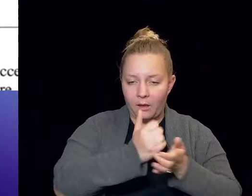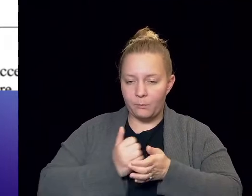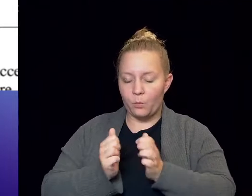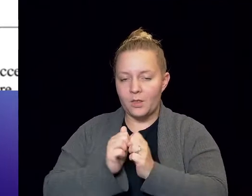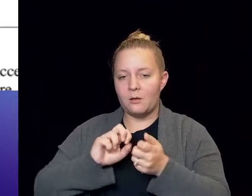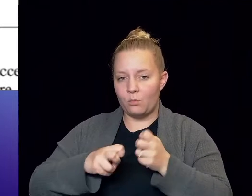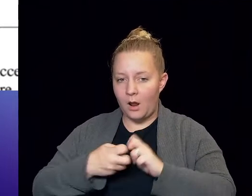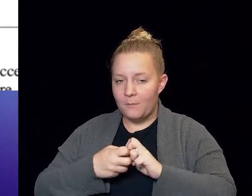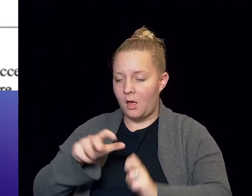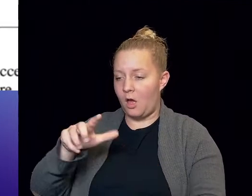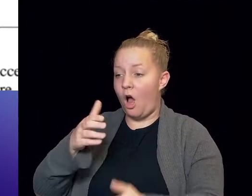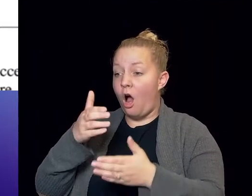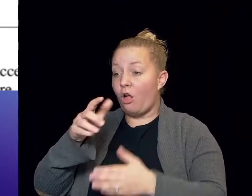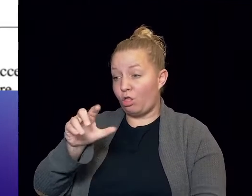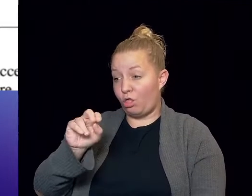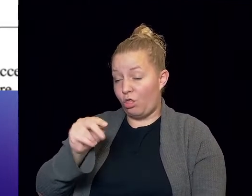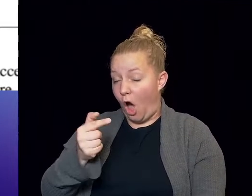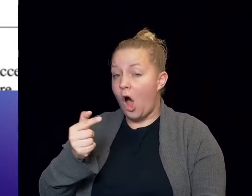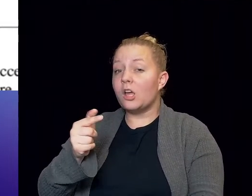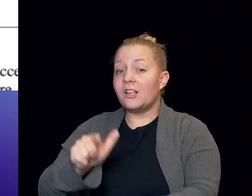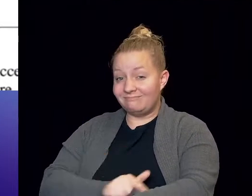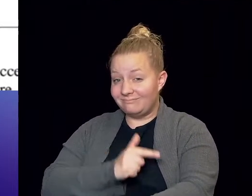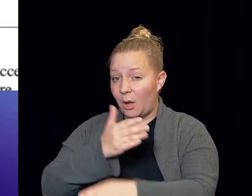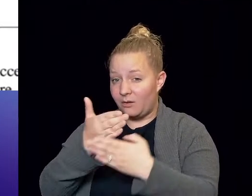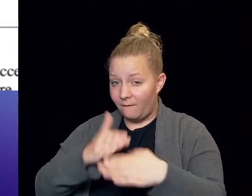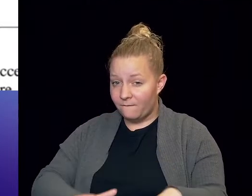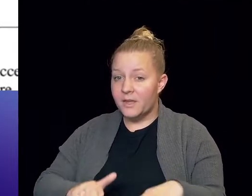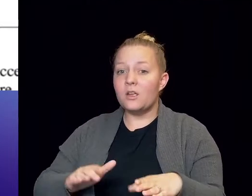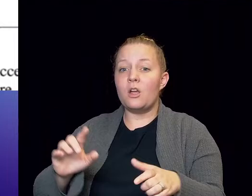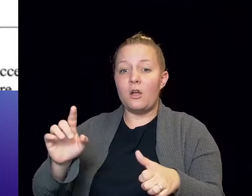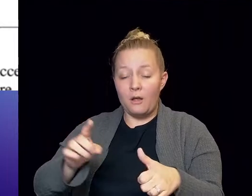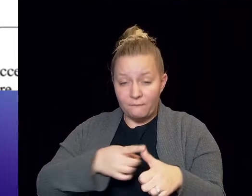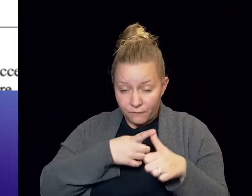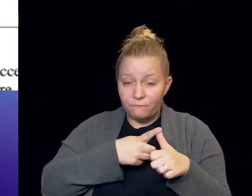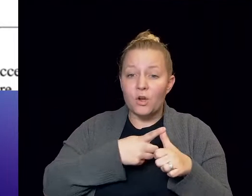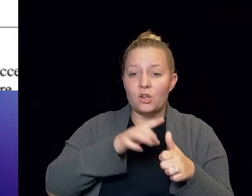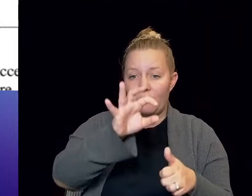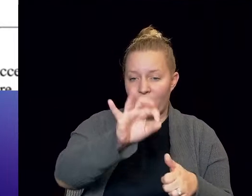a fraction, you turn it first into a decimal and then likely into a percentage. But, make sure that